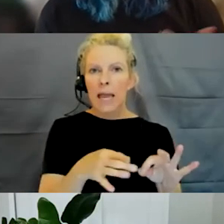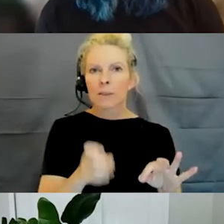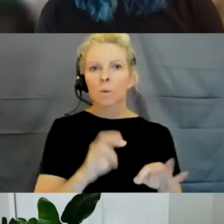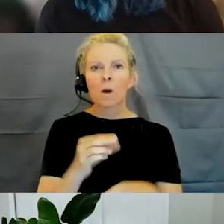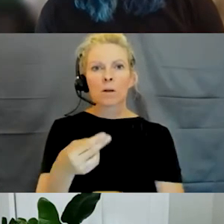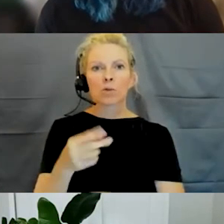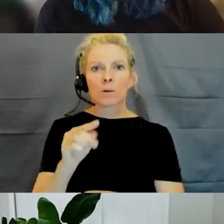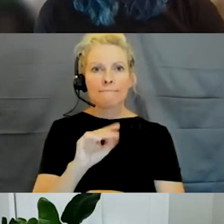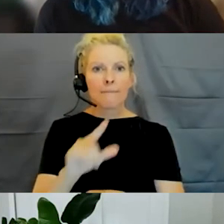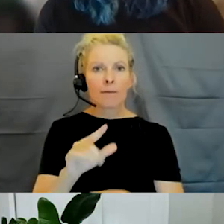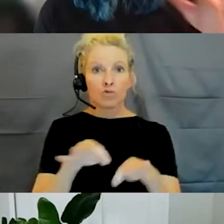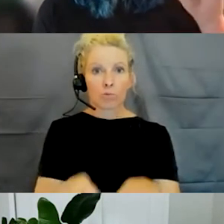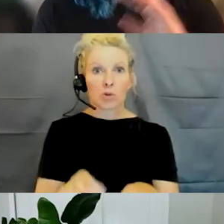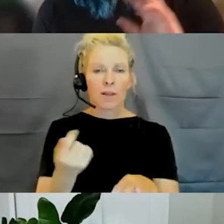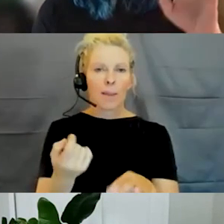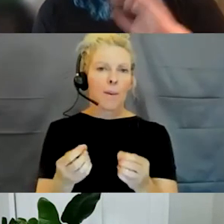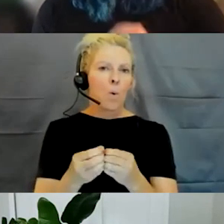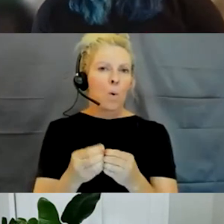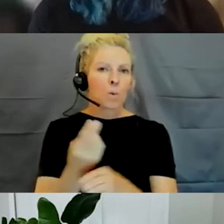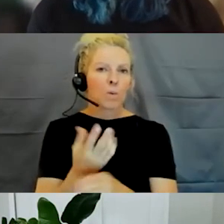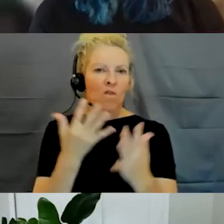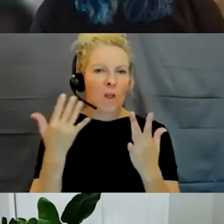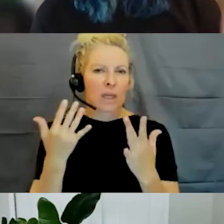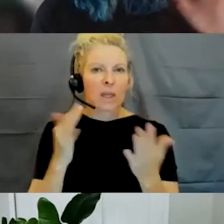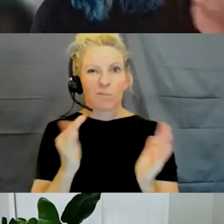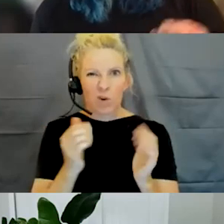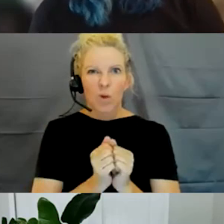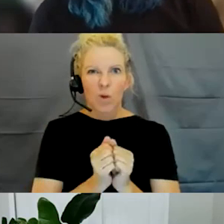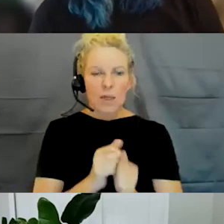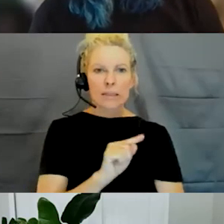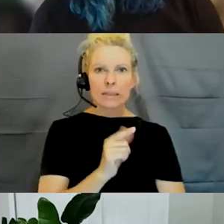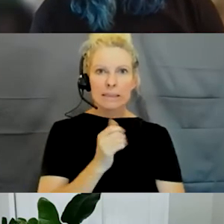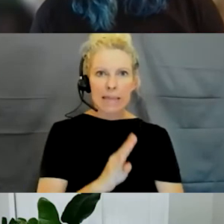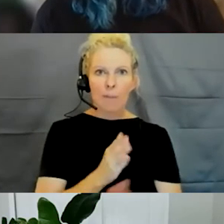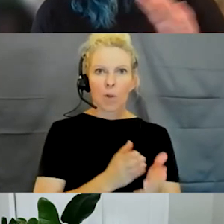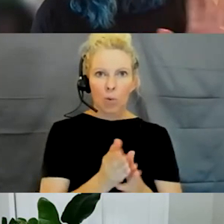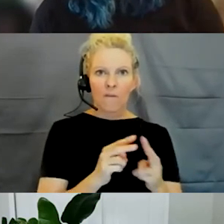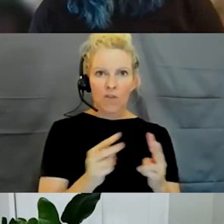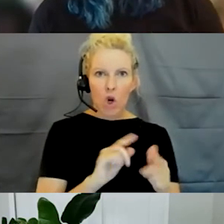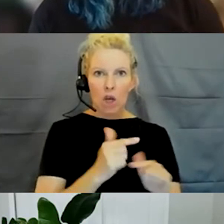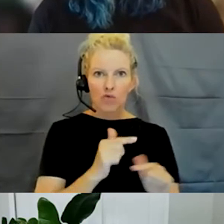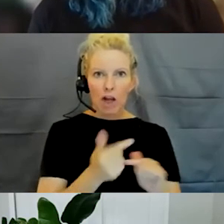more user-friendly than trying to tab through the very interactive chart, for instance. Again,